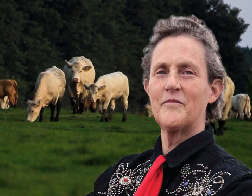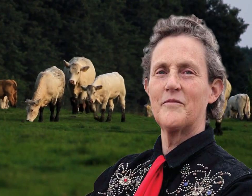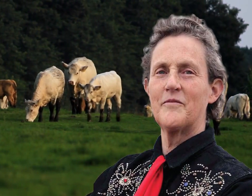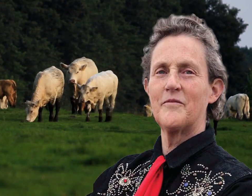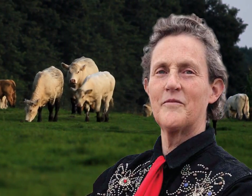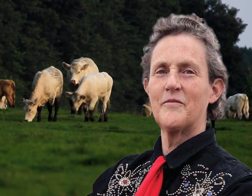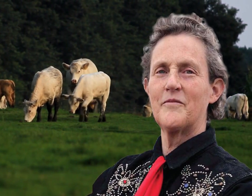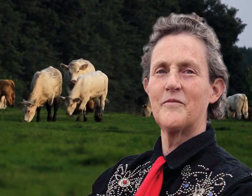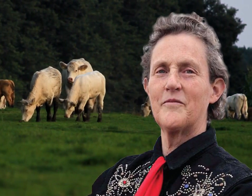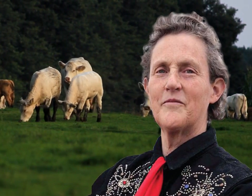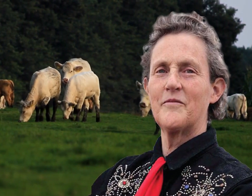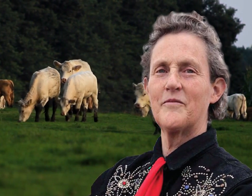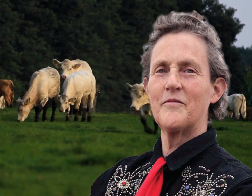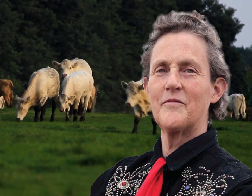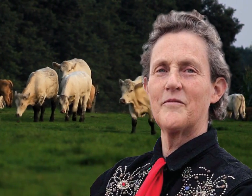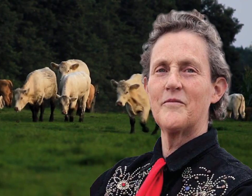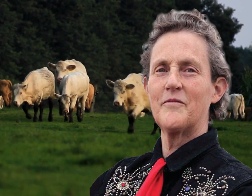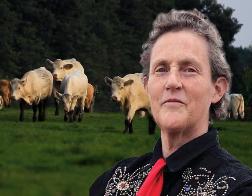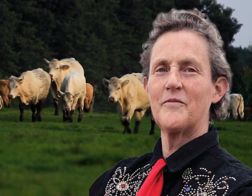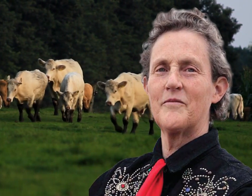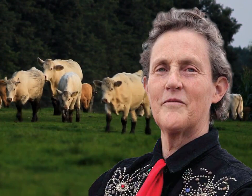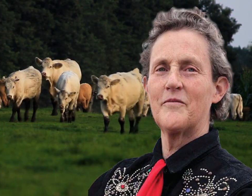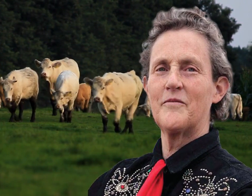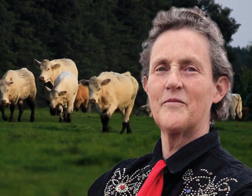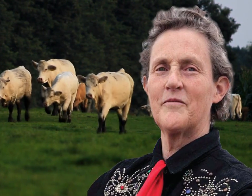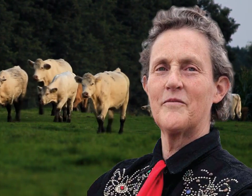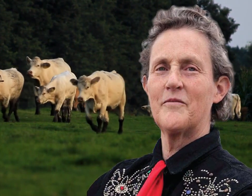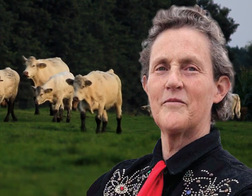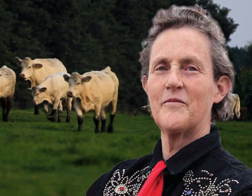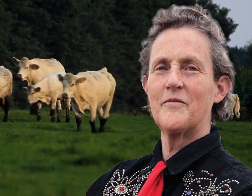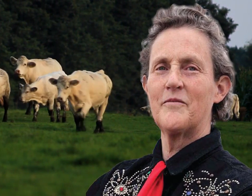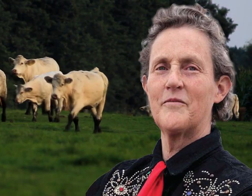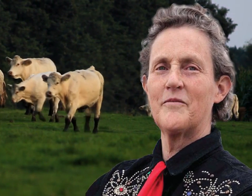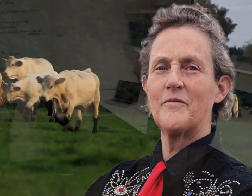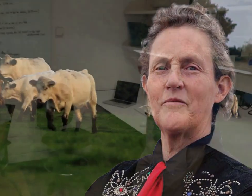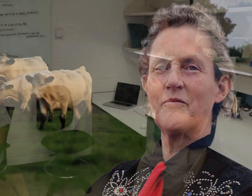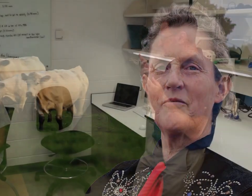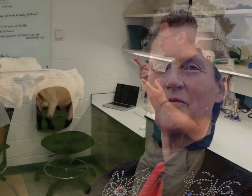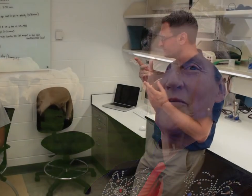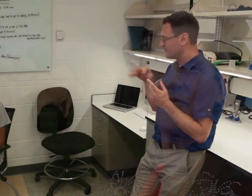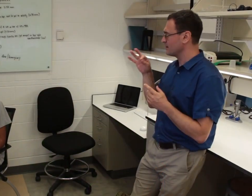who helped improve the care of animals in the livestock industry. She's also autistic. And then there is geneticist Derek Braun